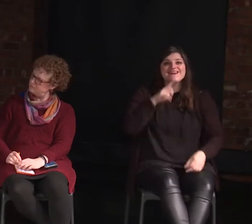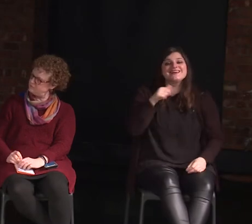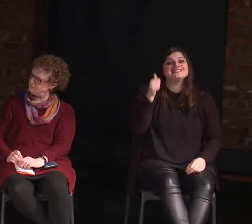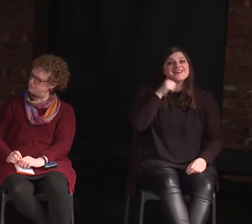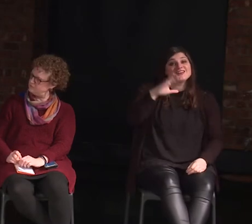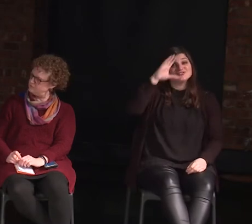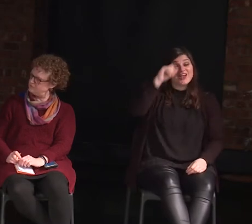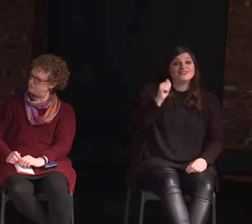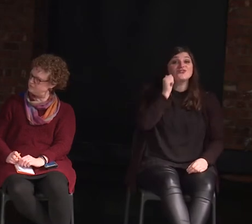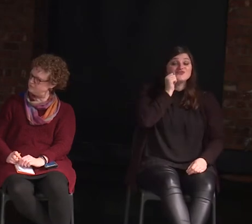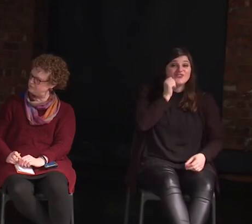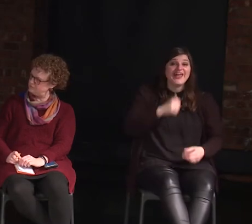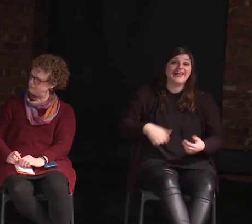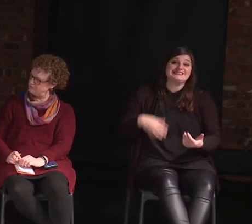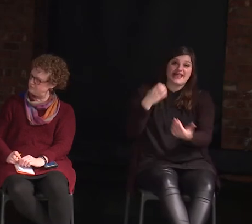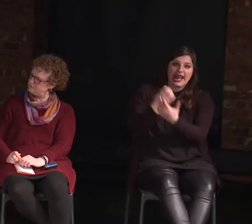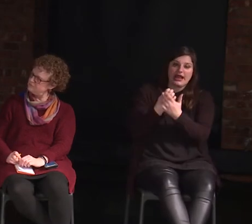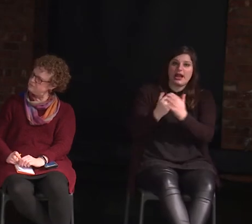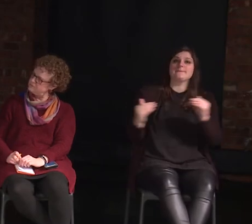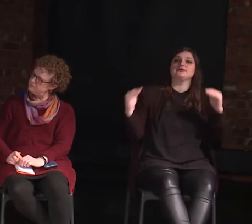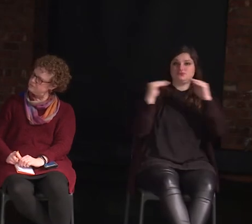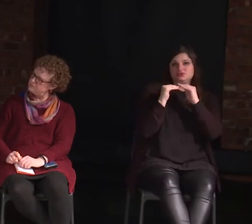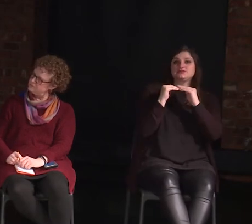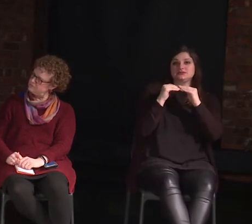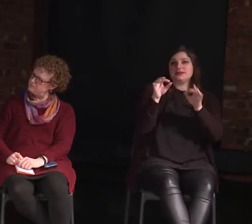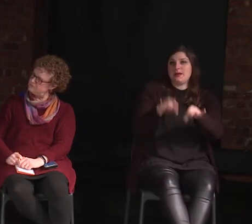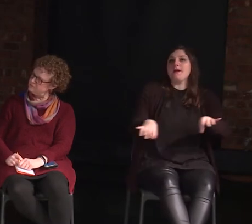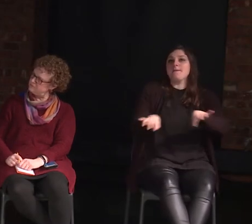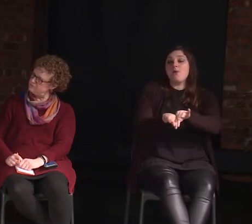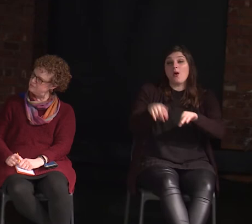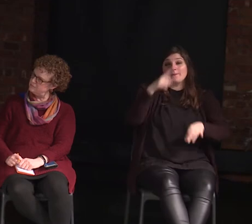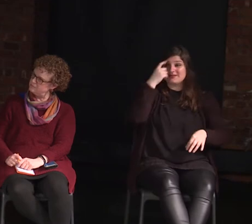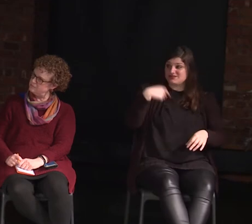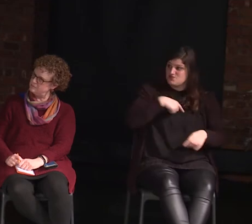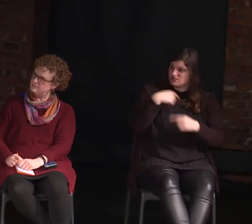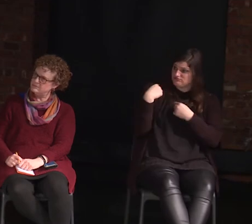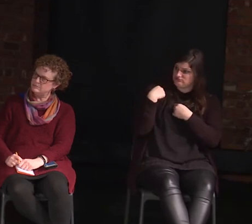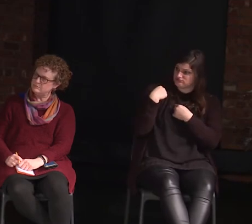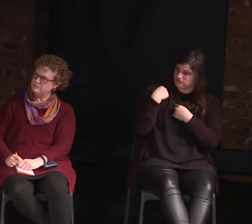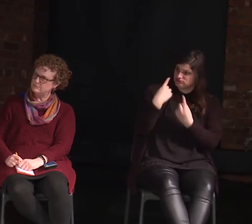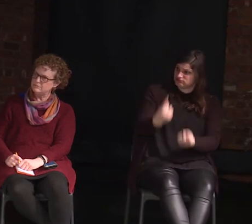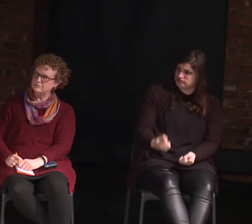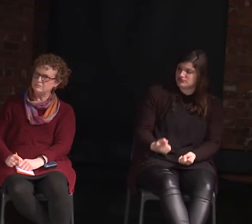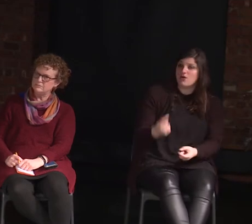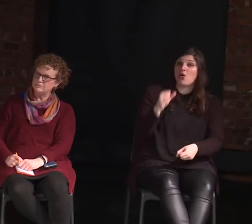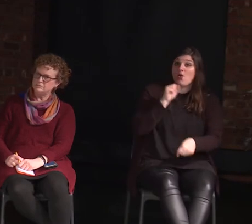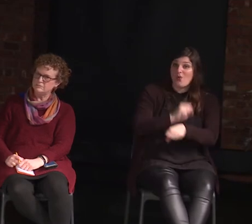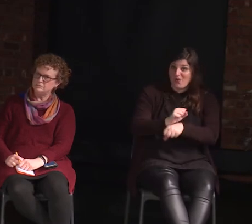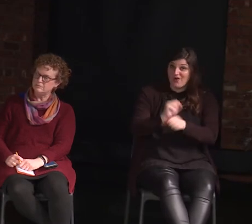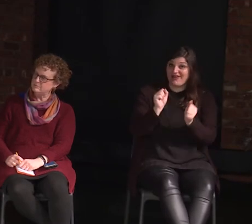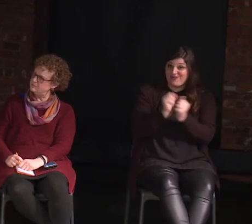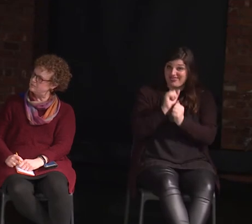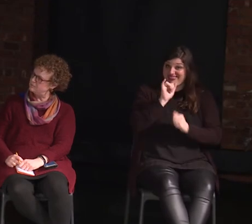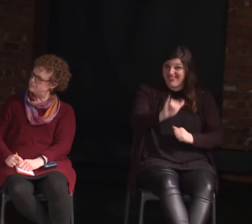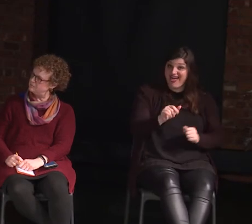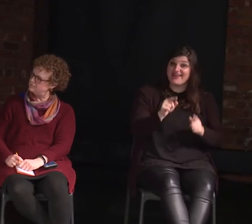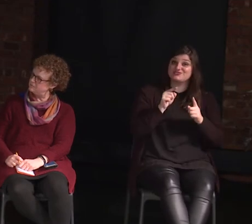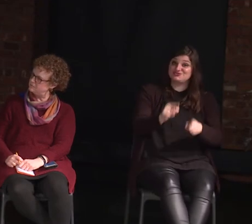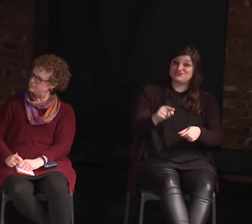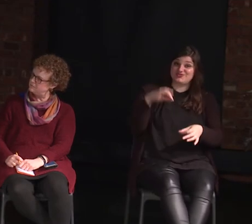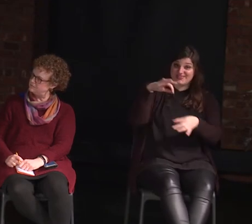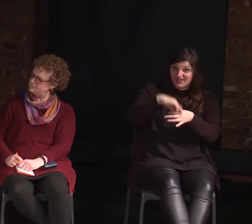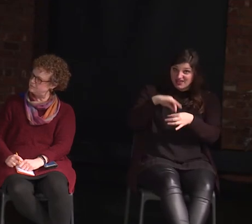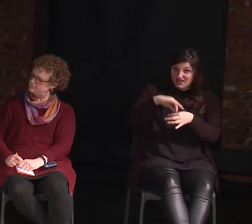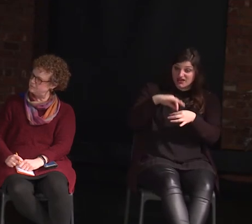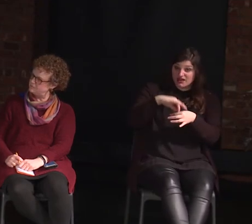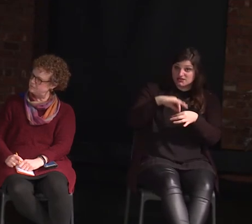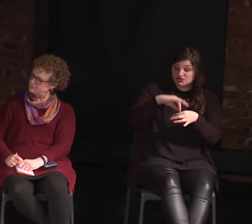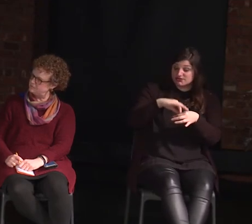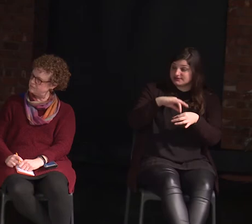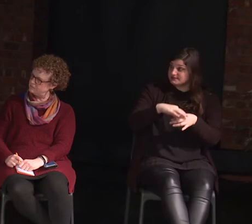justice because we had been working in that area when the election happened and when this